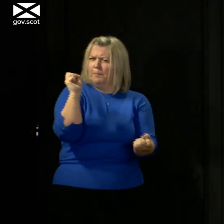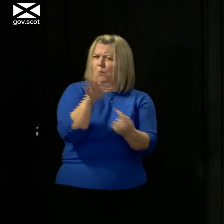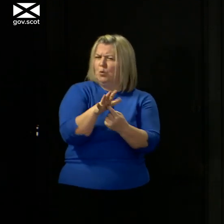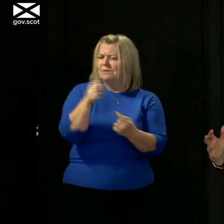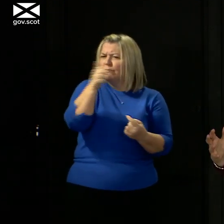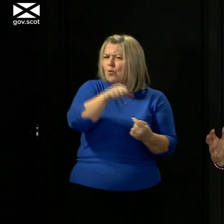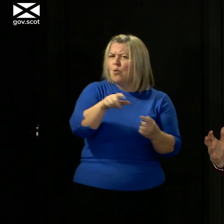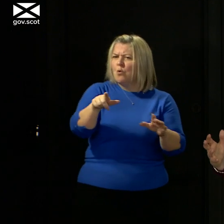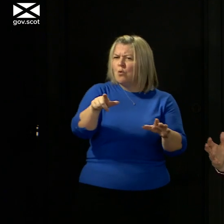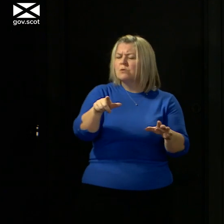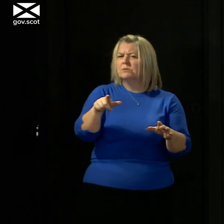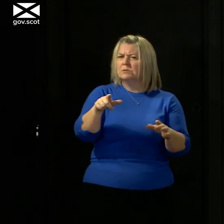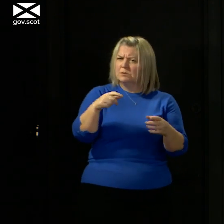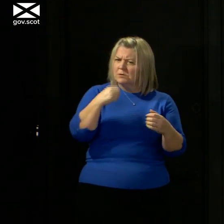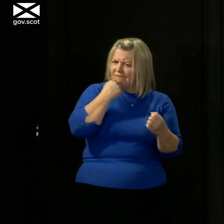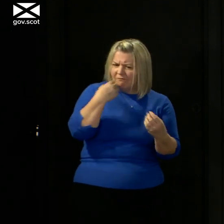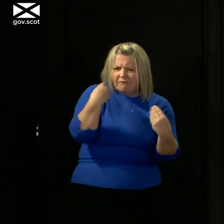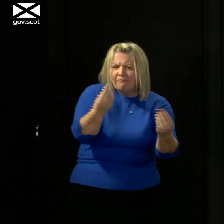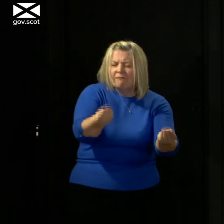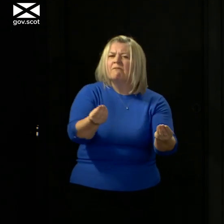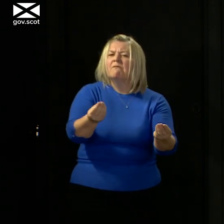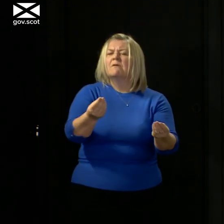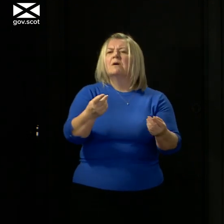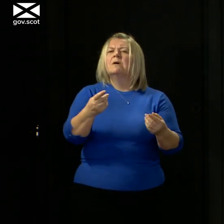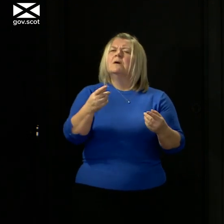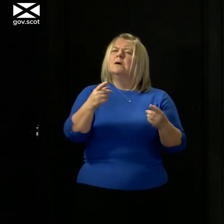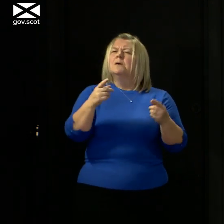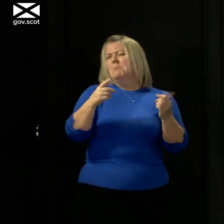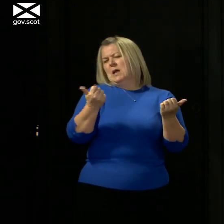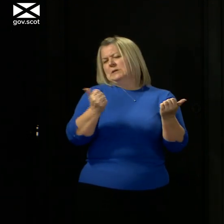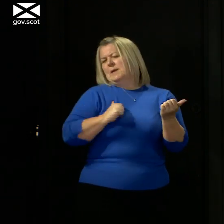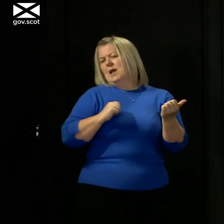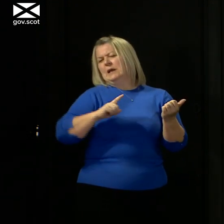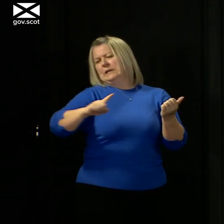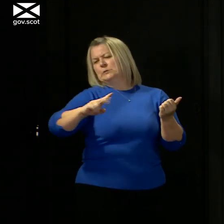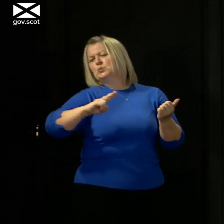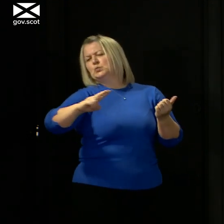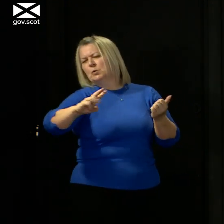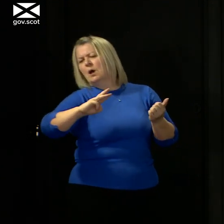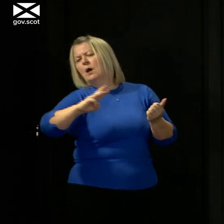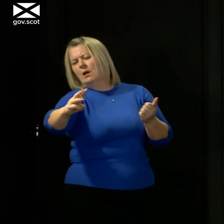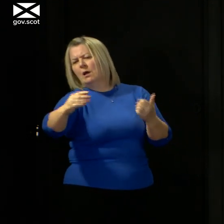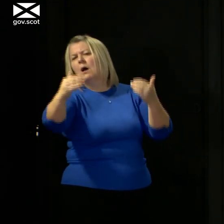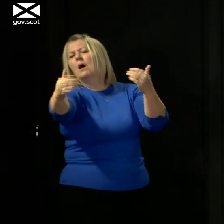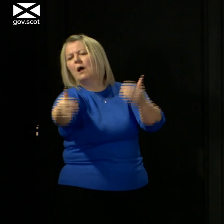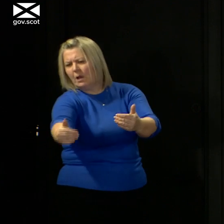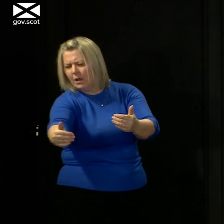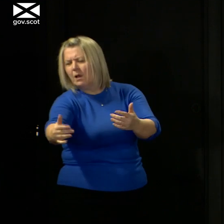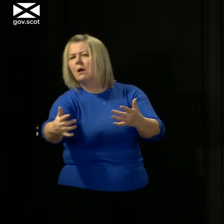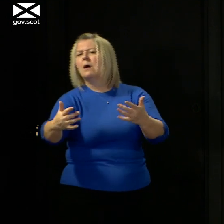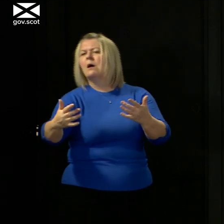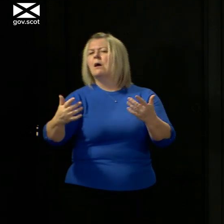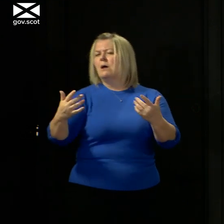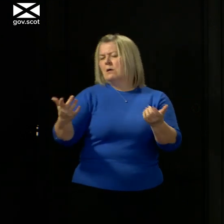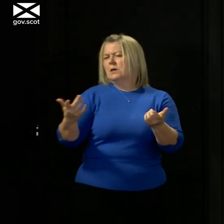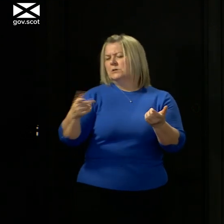over the next couple of weeks and this dovetails very closely with the work I've talked about about thinking through the next phase of this what that